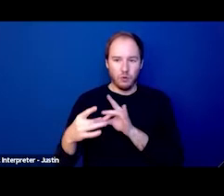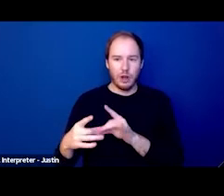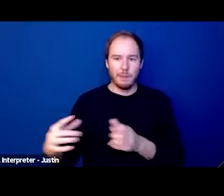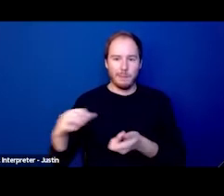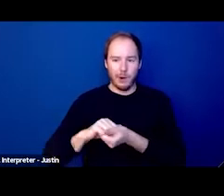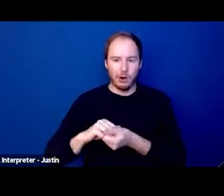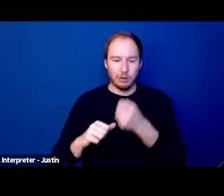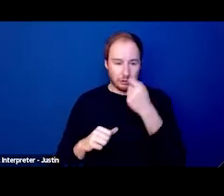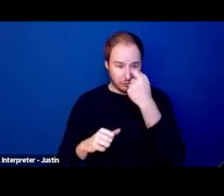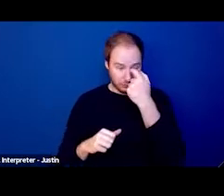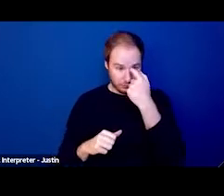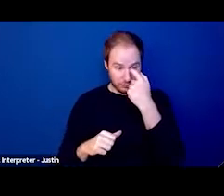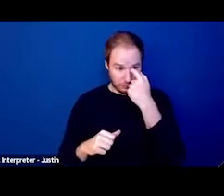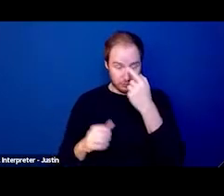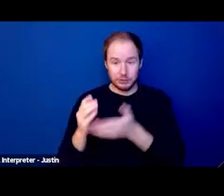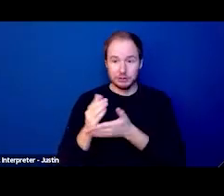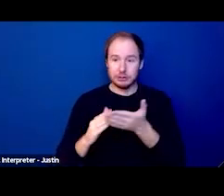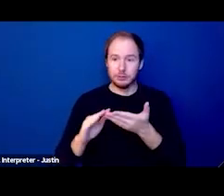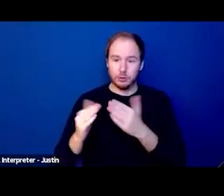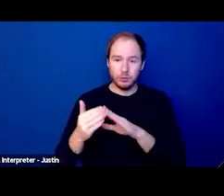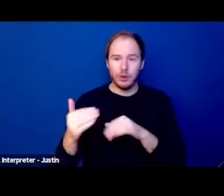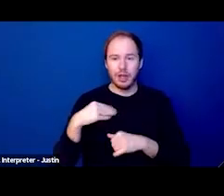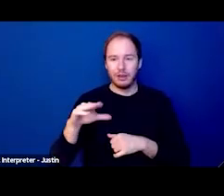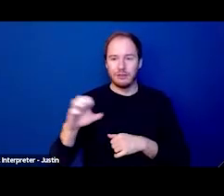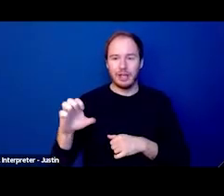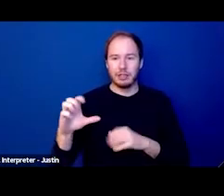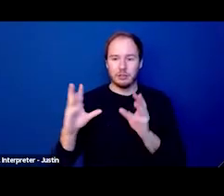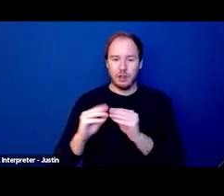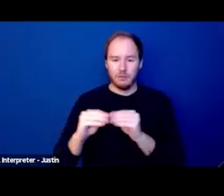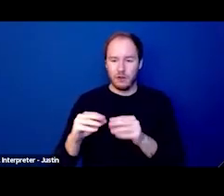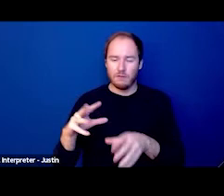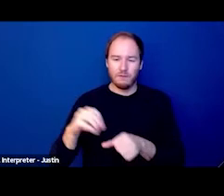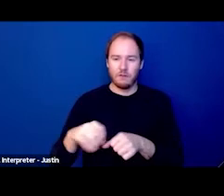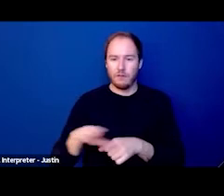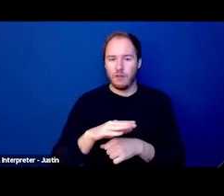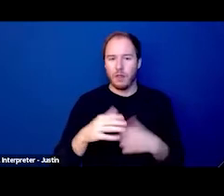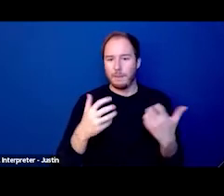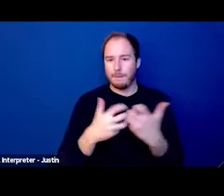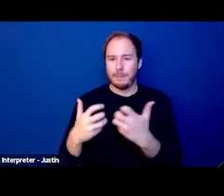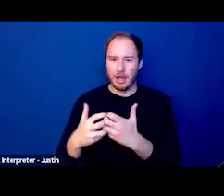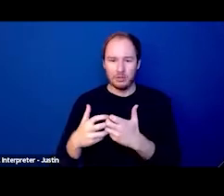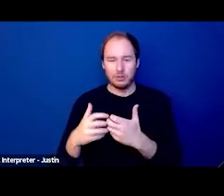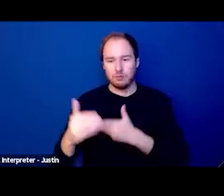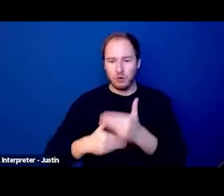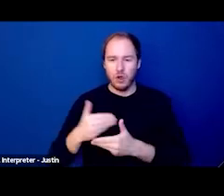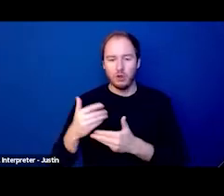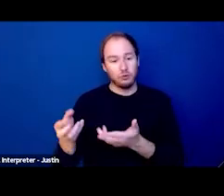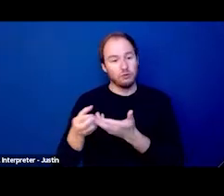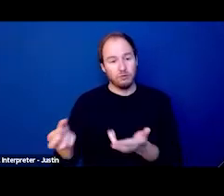Again, in some communities, there are case conferences that are part of the matching process, right. So when resources become available as part of the process